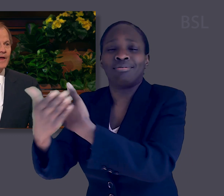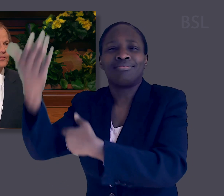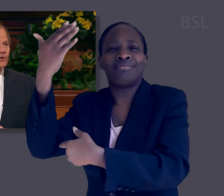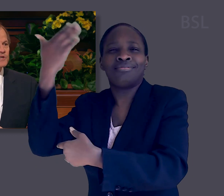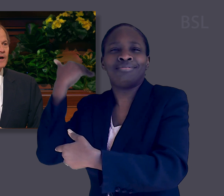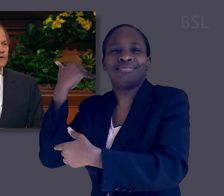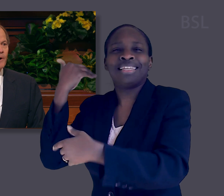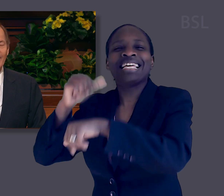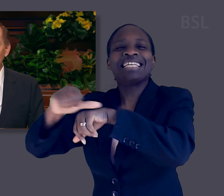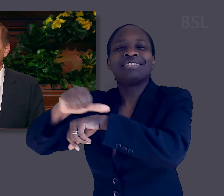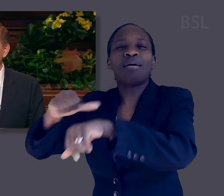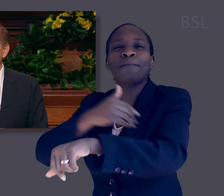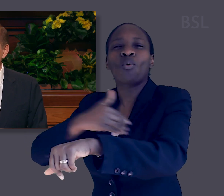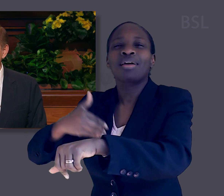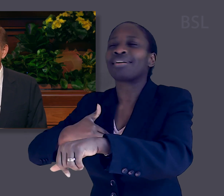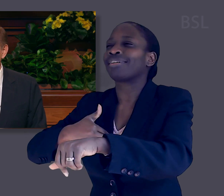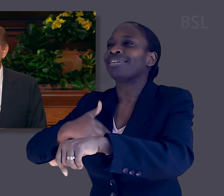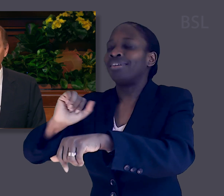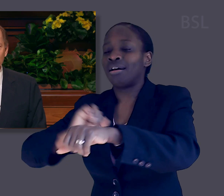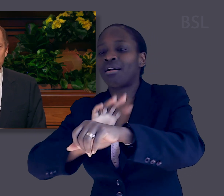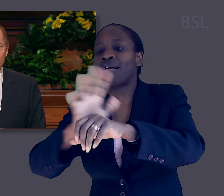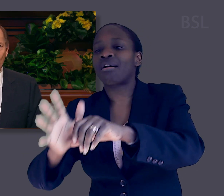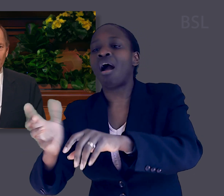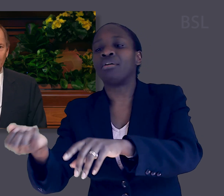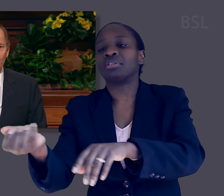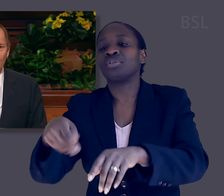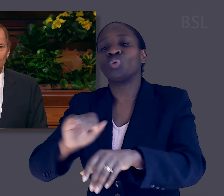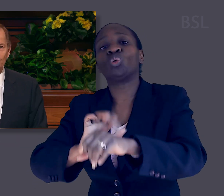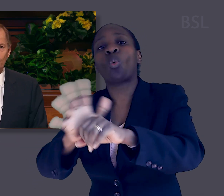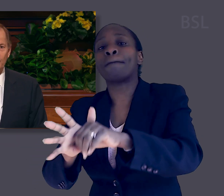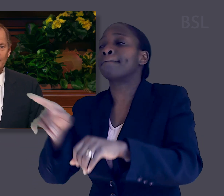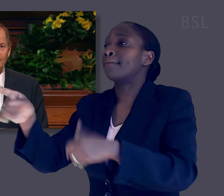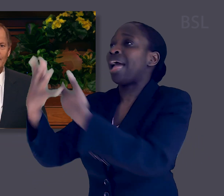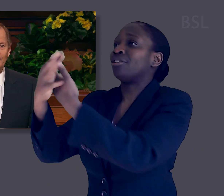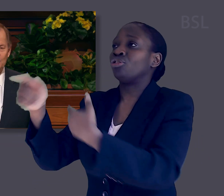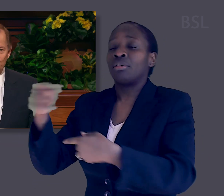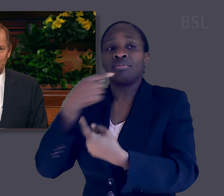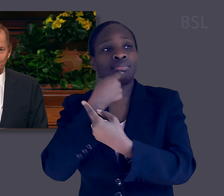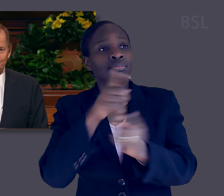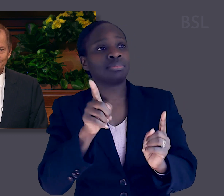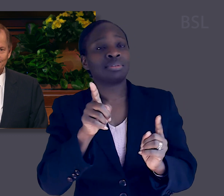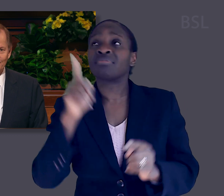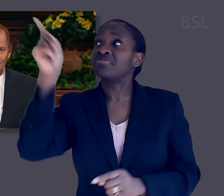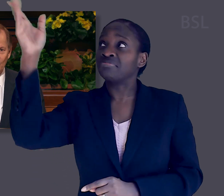than those uttered by a heavenly angel on Easter morning at the Garden Tomb: “He is risen.”